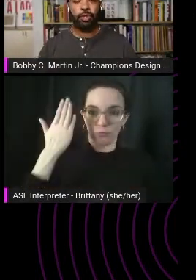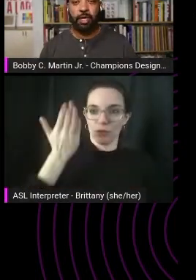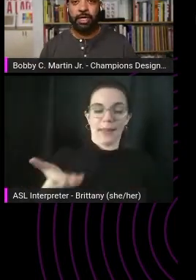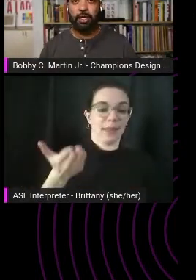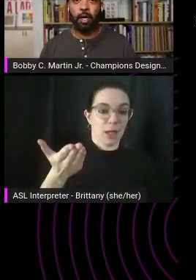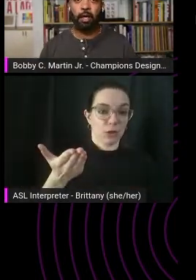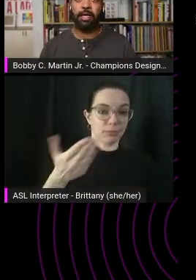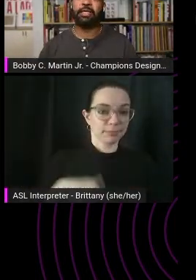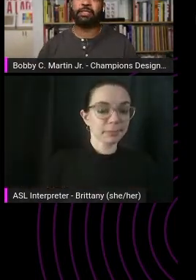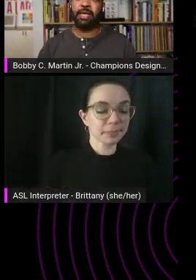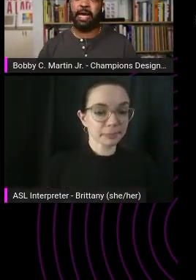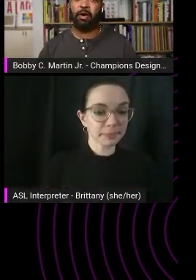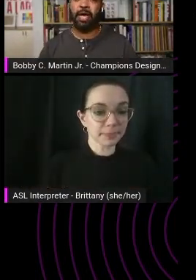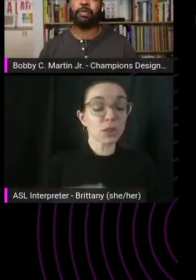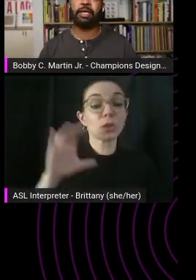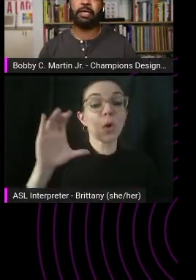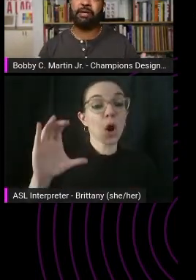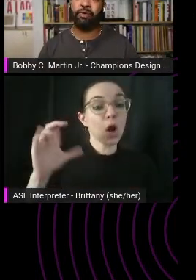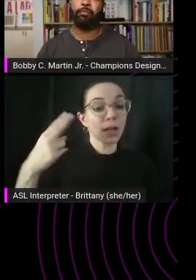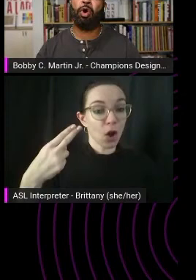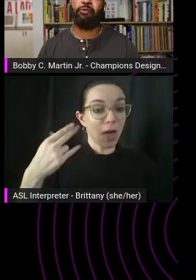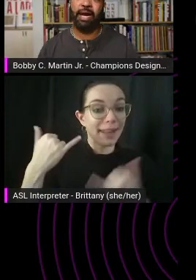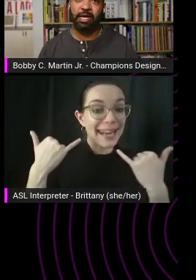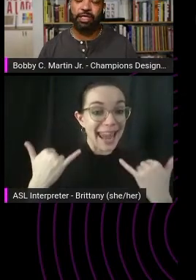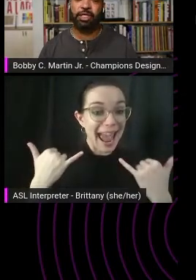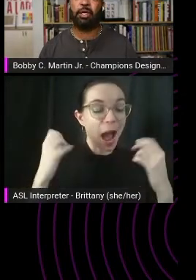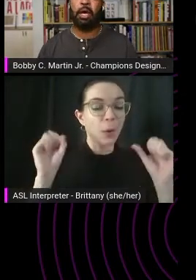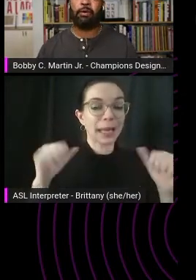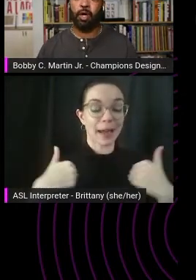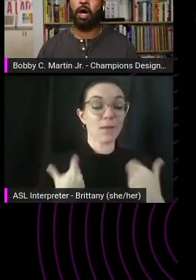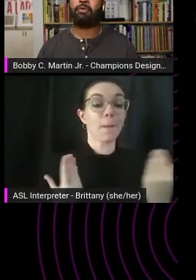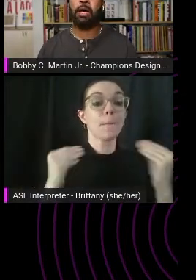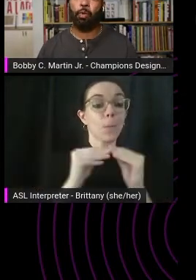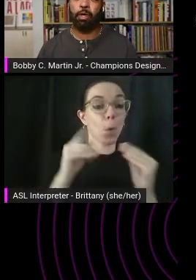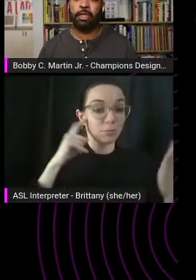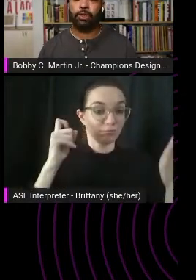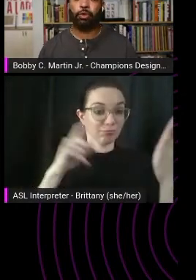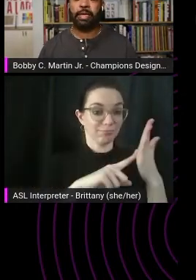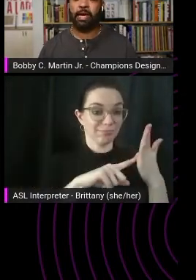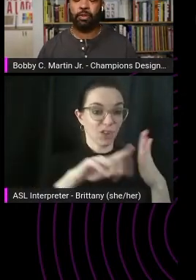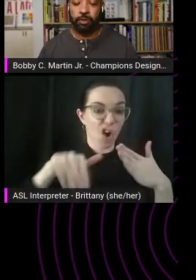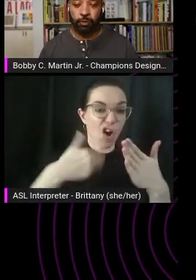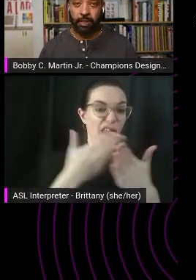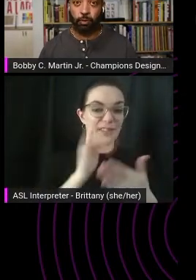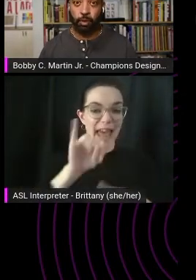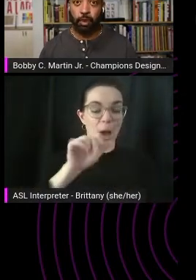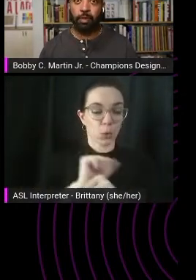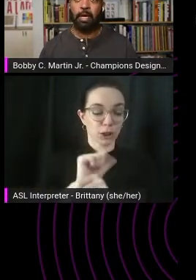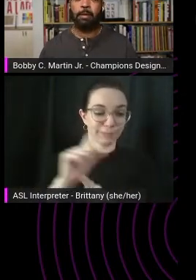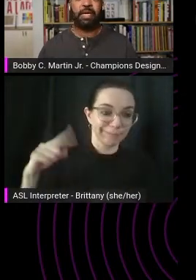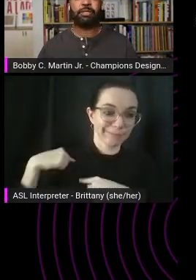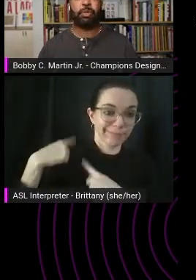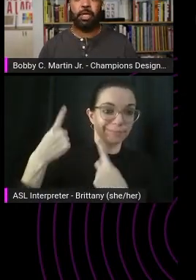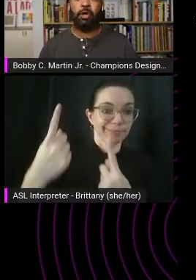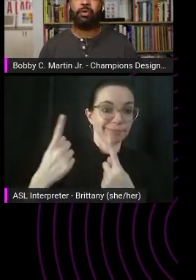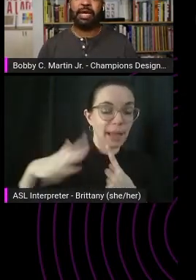So Carnegie Hall is now able to get even more recognition for all that work they're doing out in the world because we know that